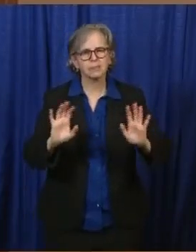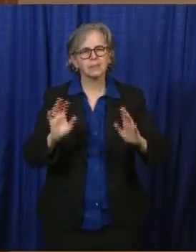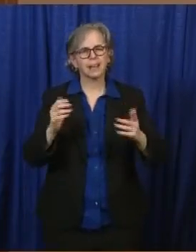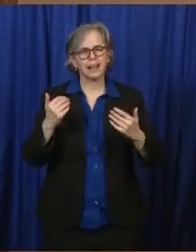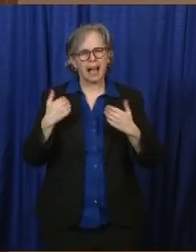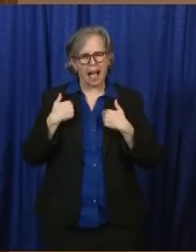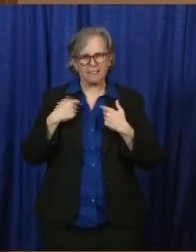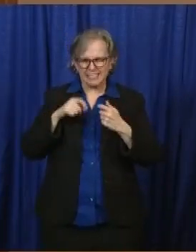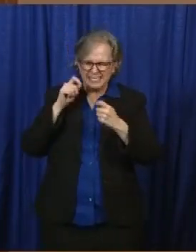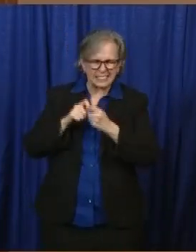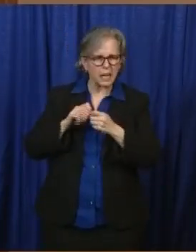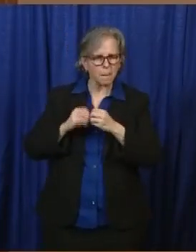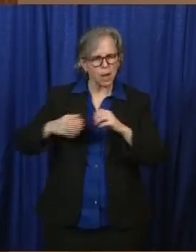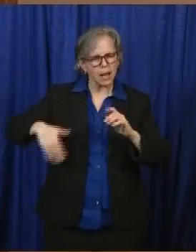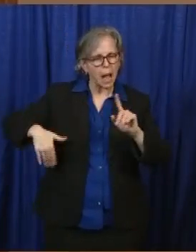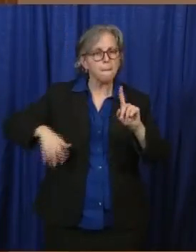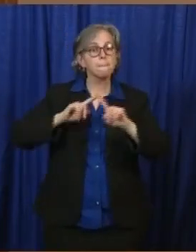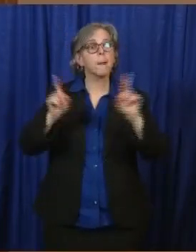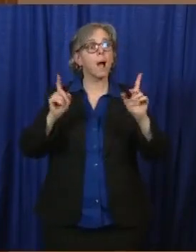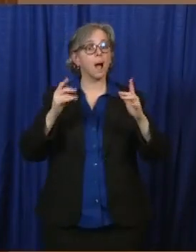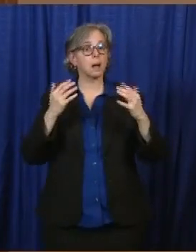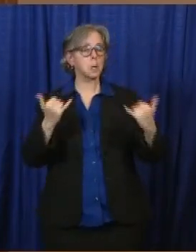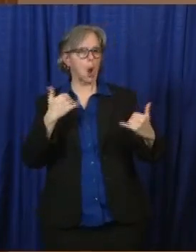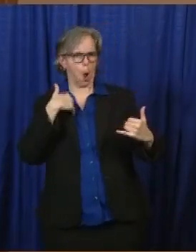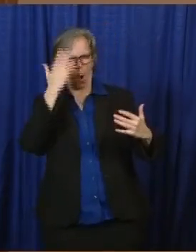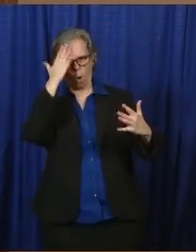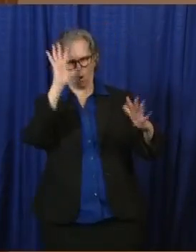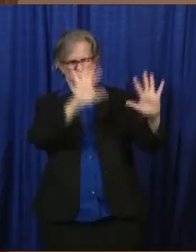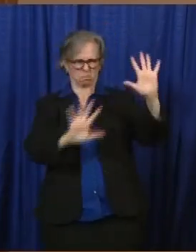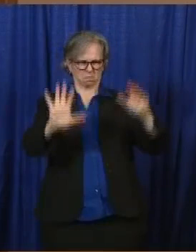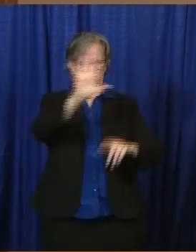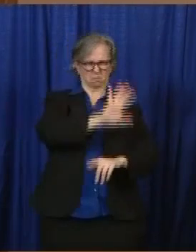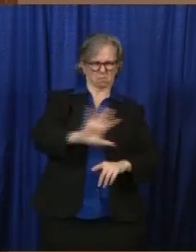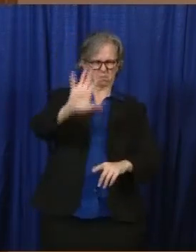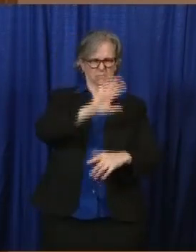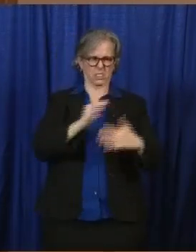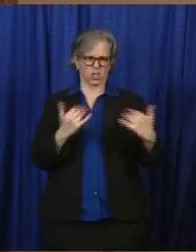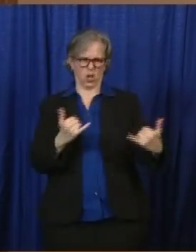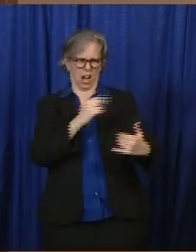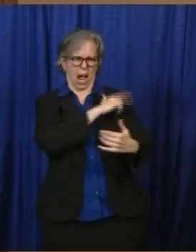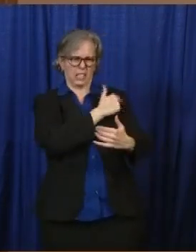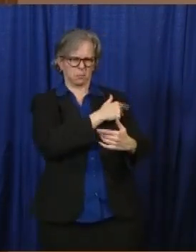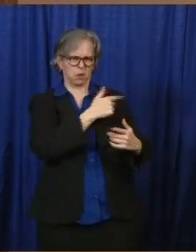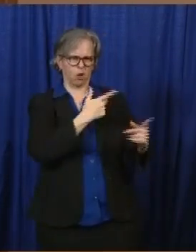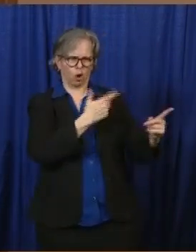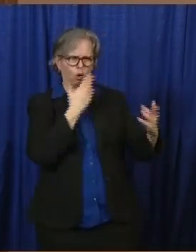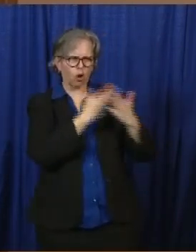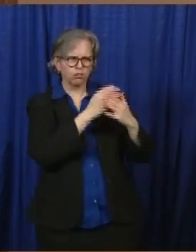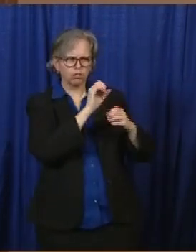WE ARE CURRENTLY. SIMILARLY LOOKING AT THIS LINE UP HERE AT OUR CURRENT CAPACITY WE KNOW WE